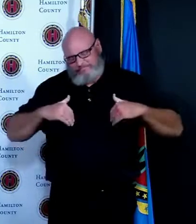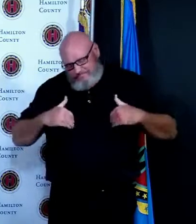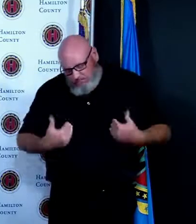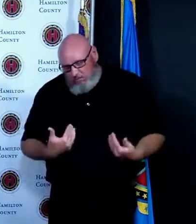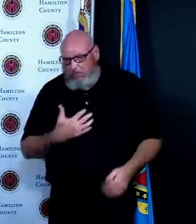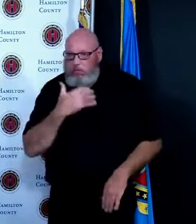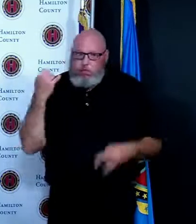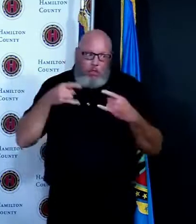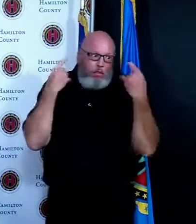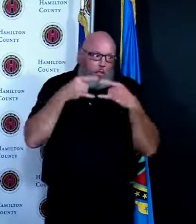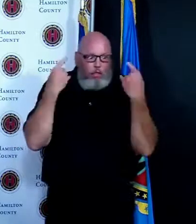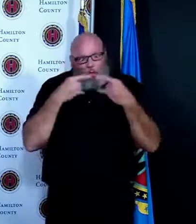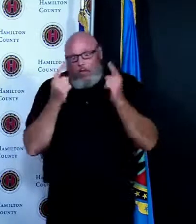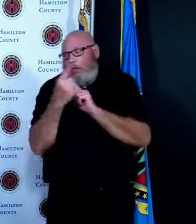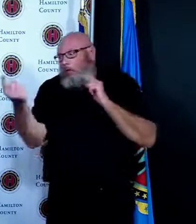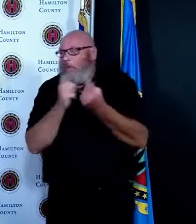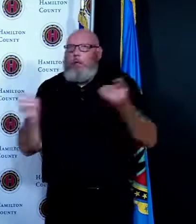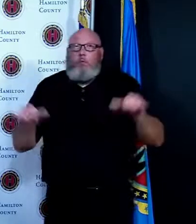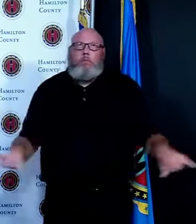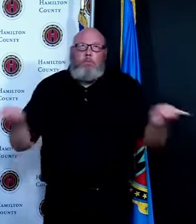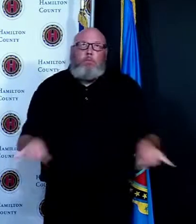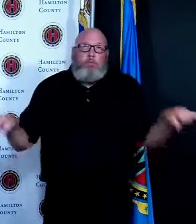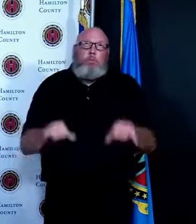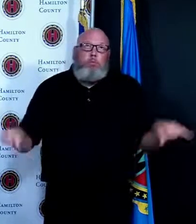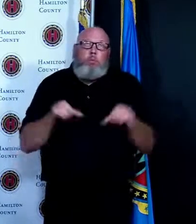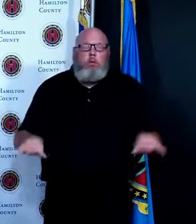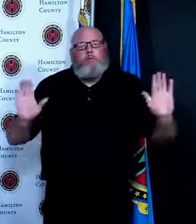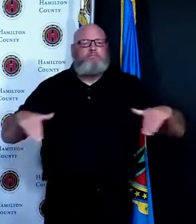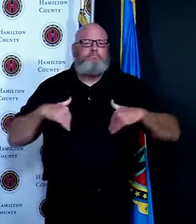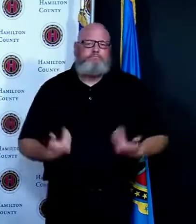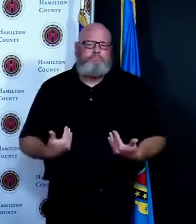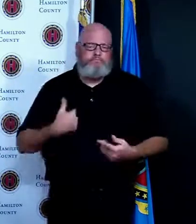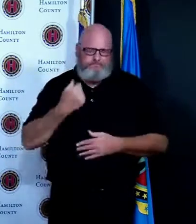to encourage wearing those masks right now we know it's community spread I just shared the